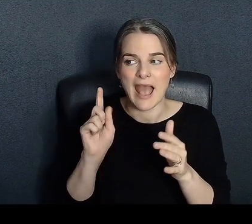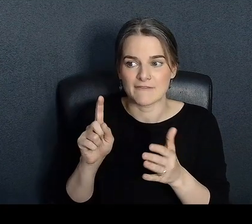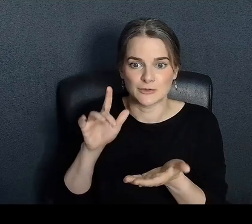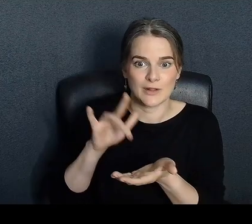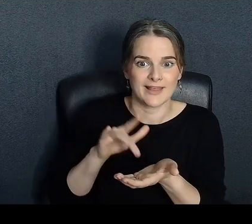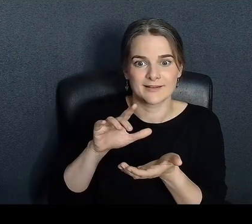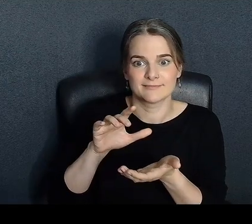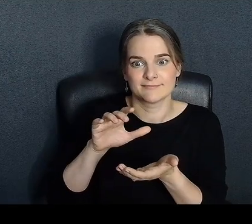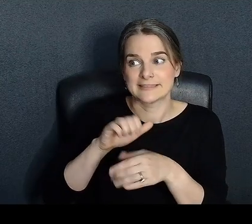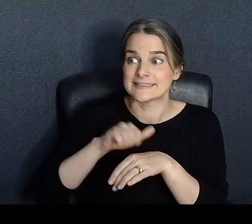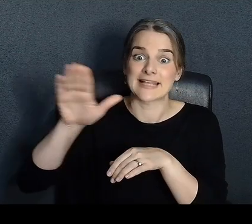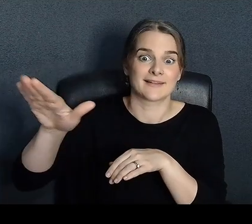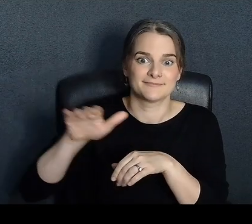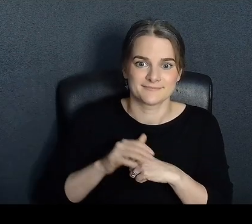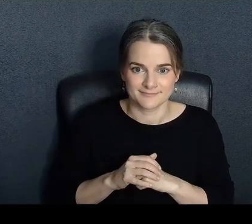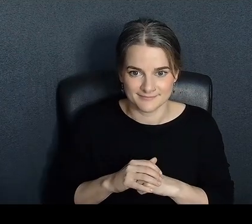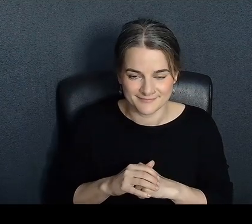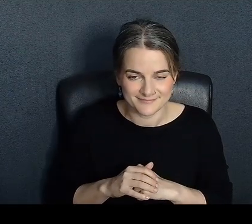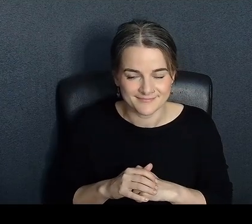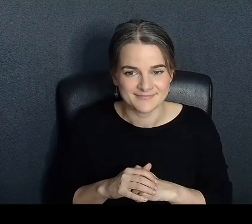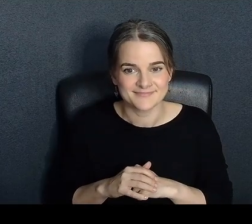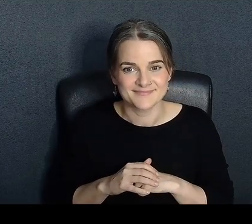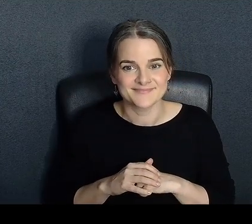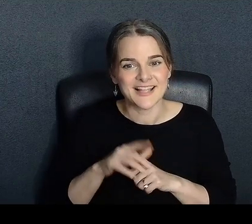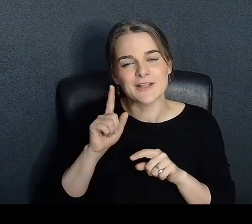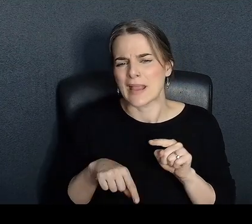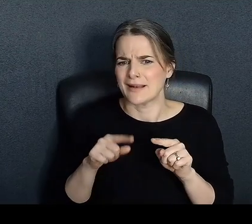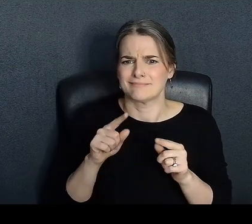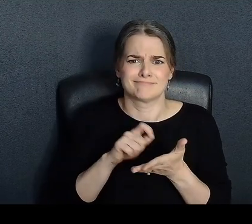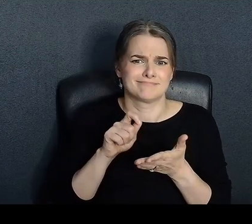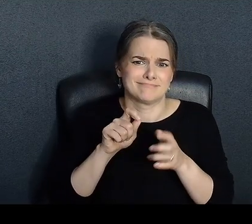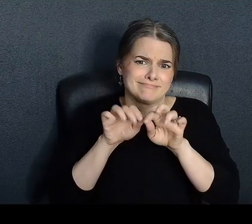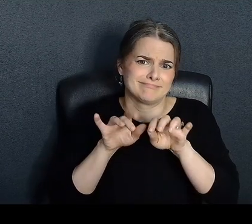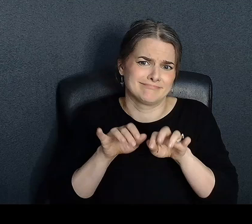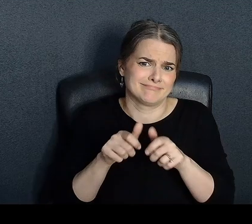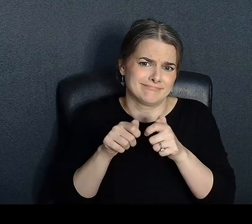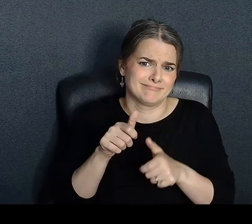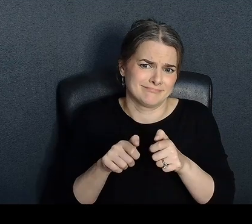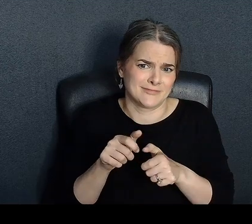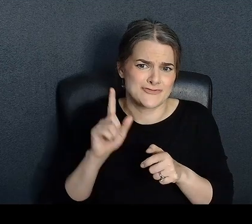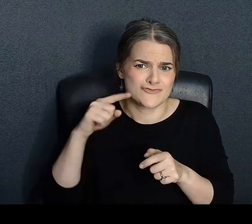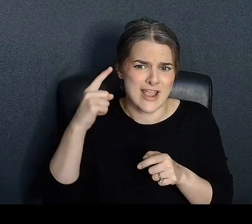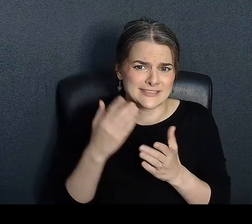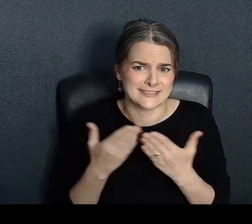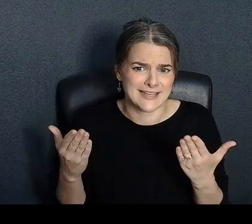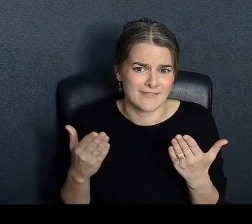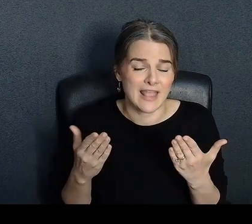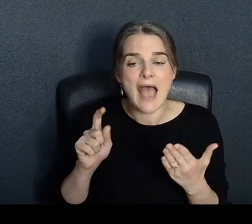So you can't write crazy things. You have to just be direct and not